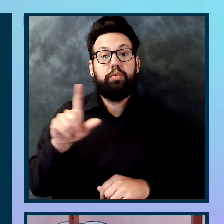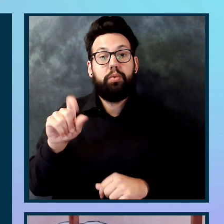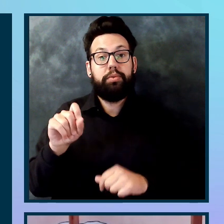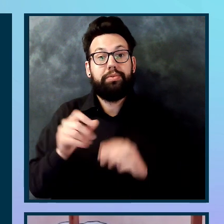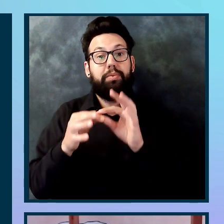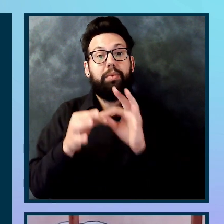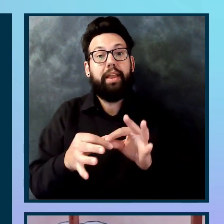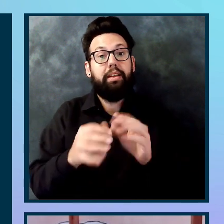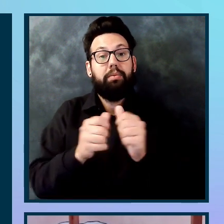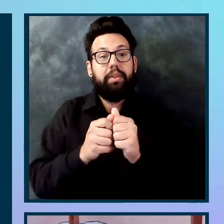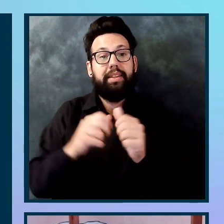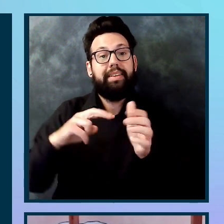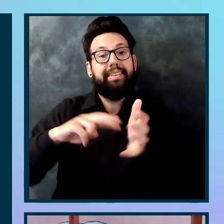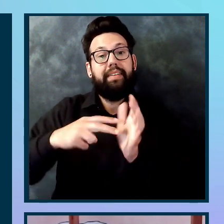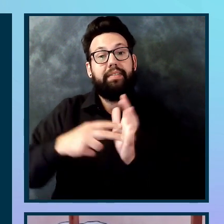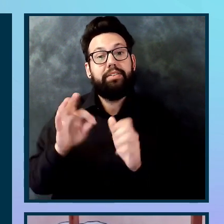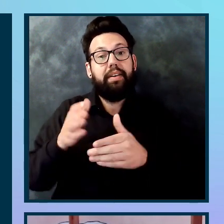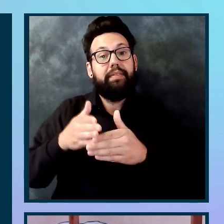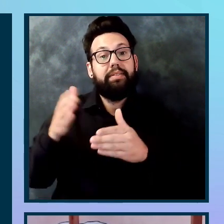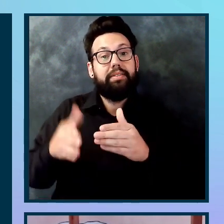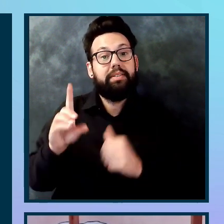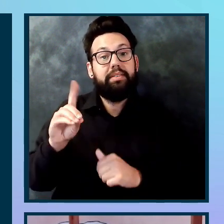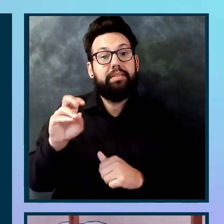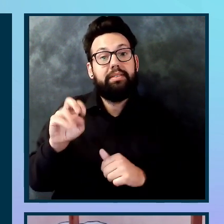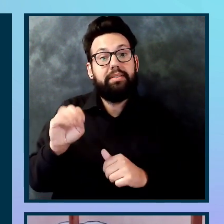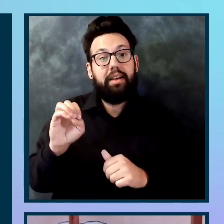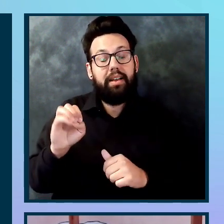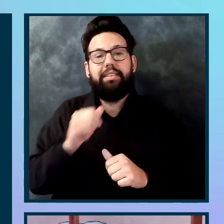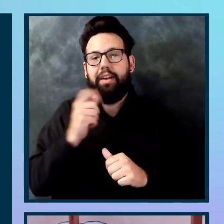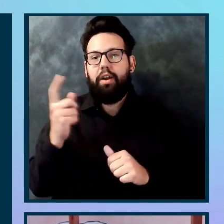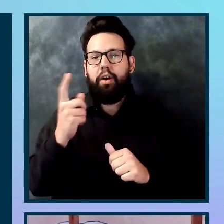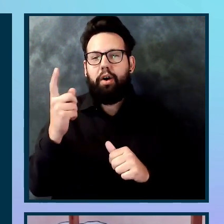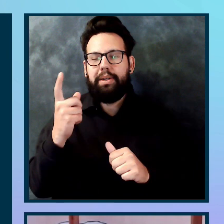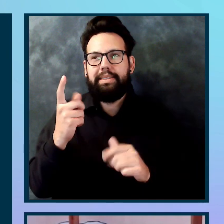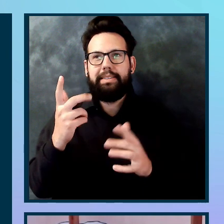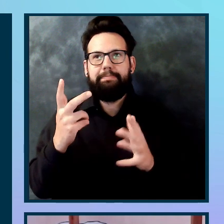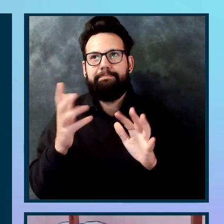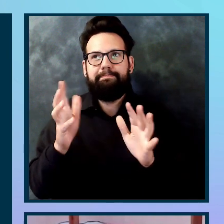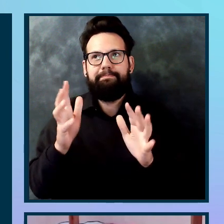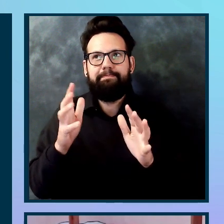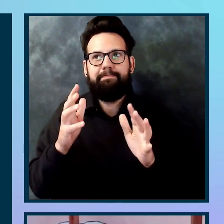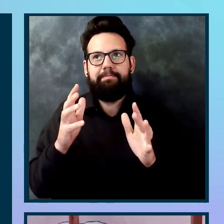They're not always gonna be relevant. They have the same problems as a checklist because the definition of done